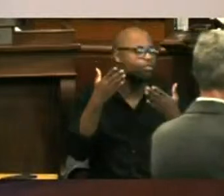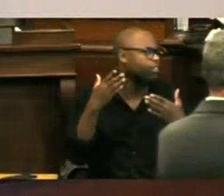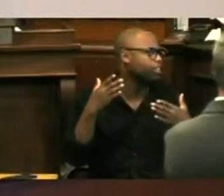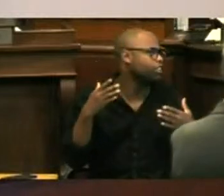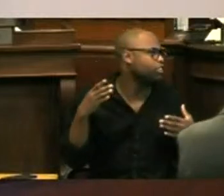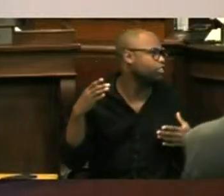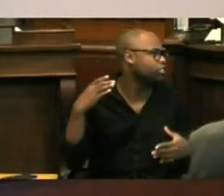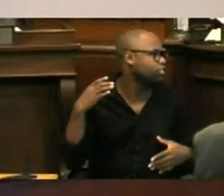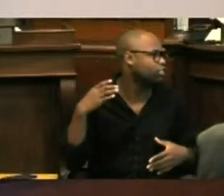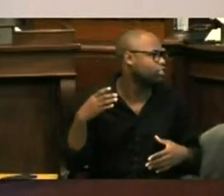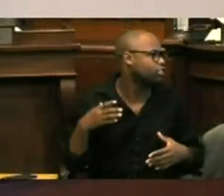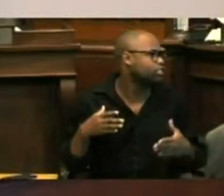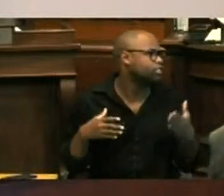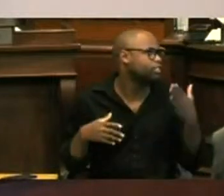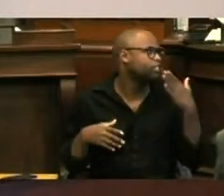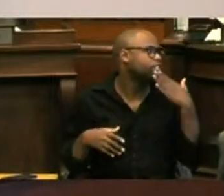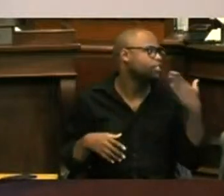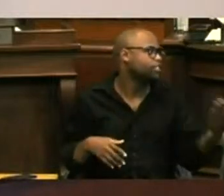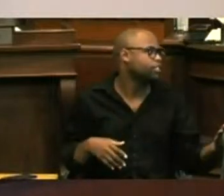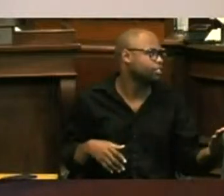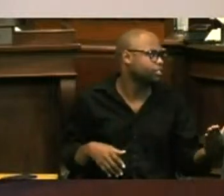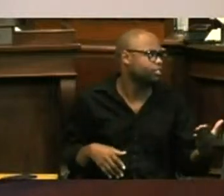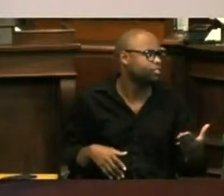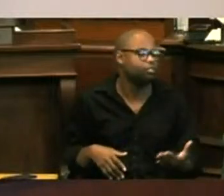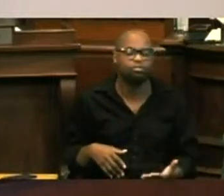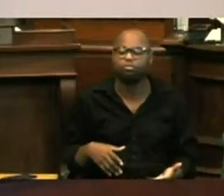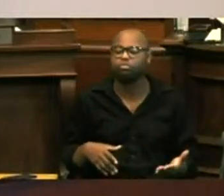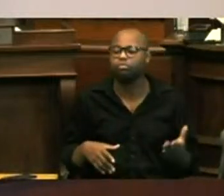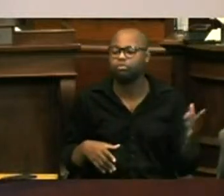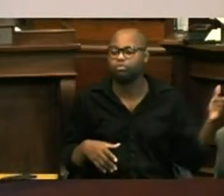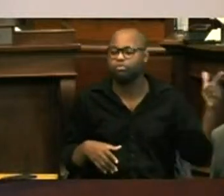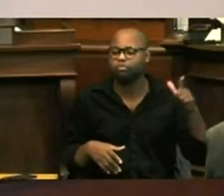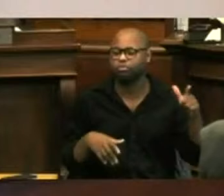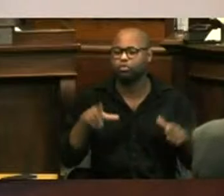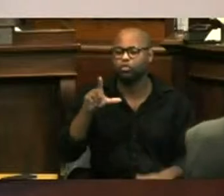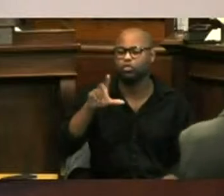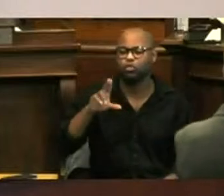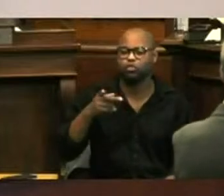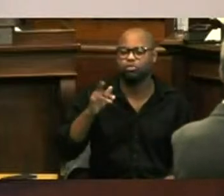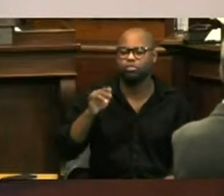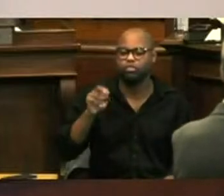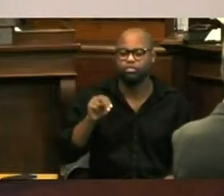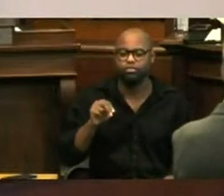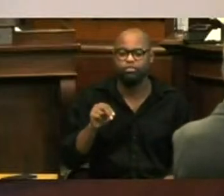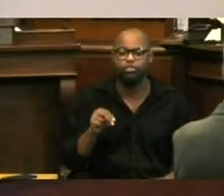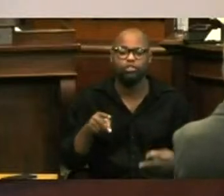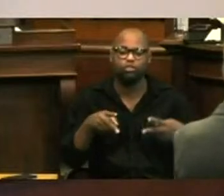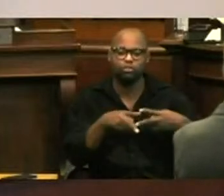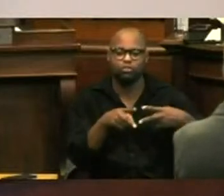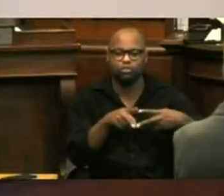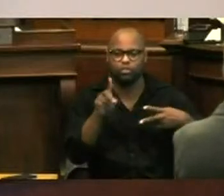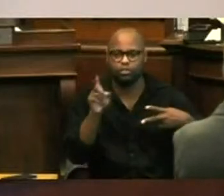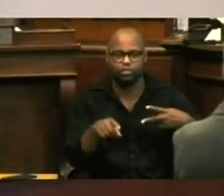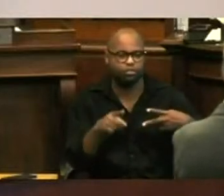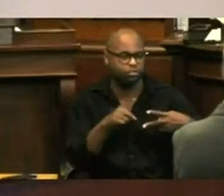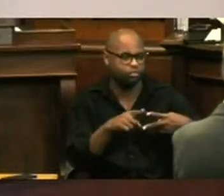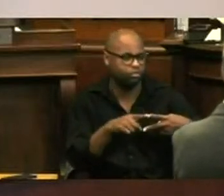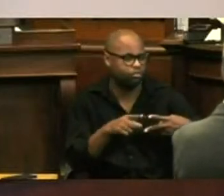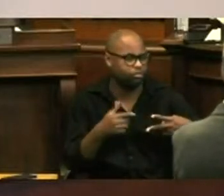quick research project about that. And I'll, I'll stop asking questions. Thank you, Chair Harris. Thank you, Councilman